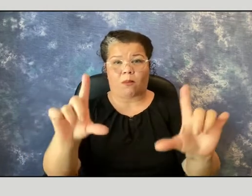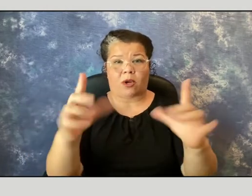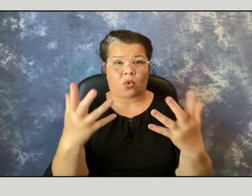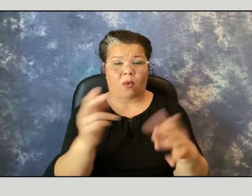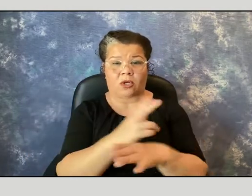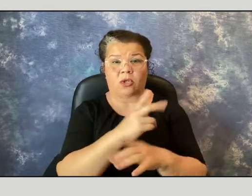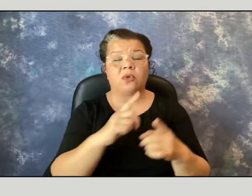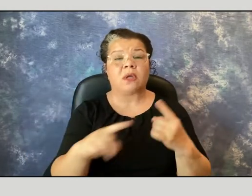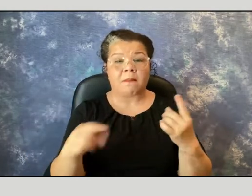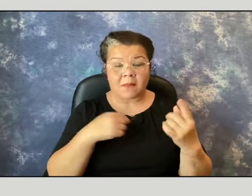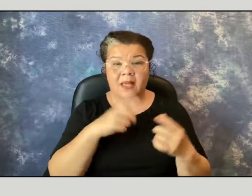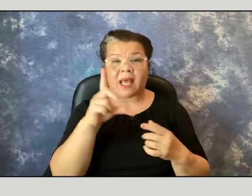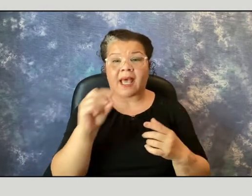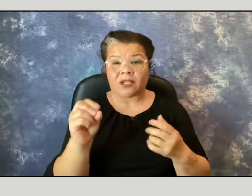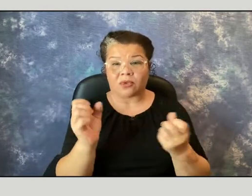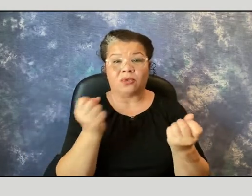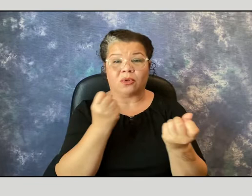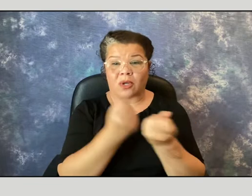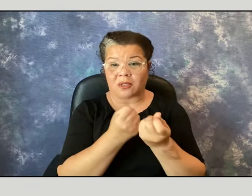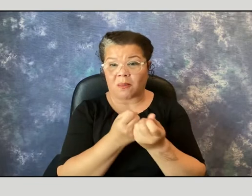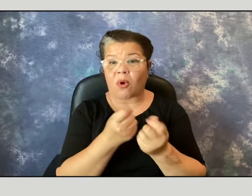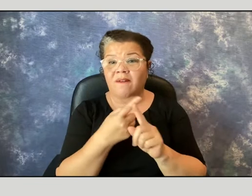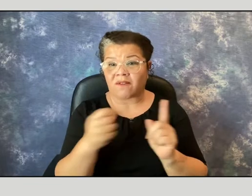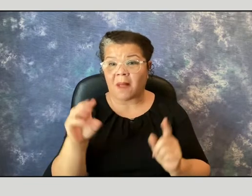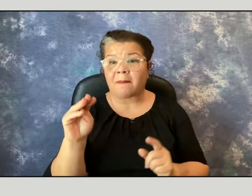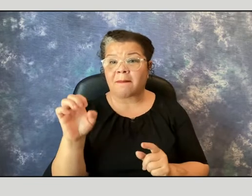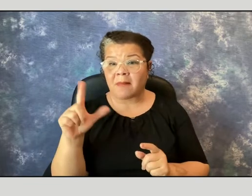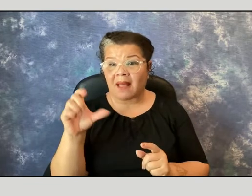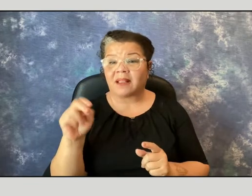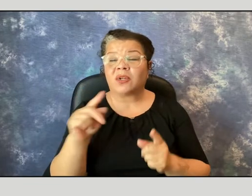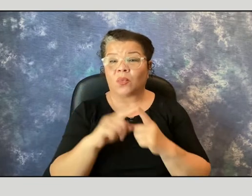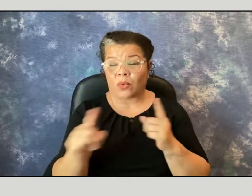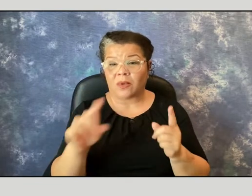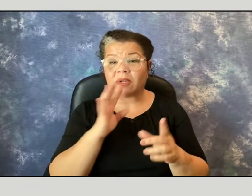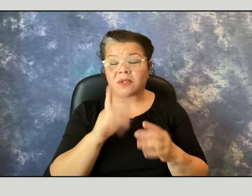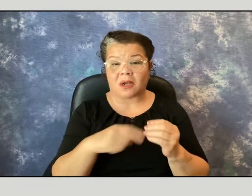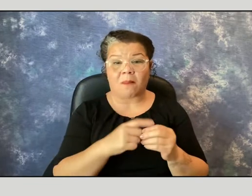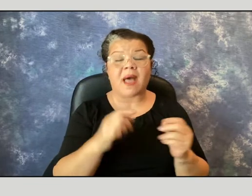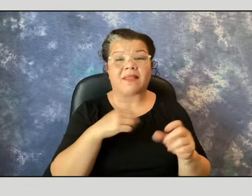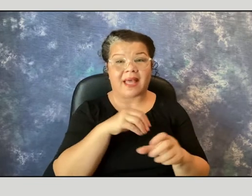we will be focusing directly on this in our decolonization study group to better understand,